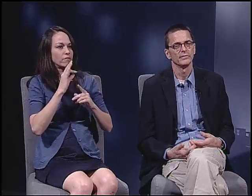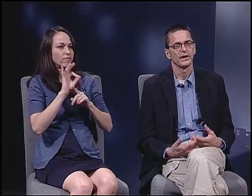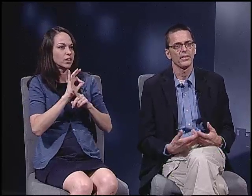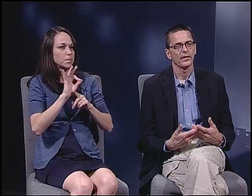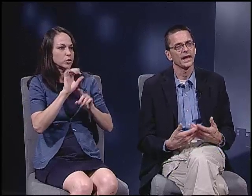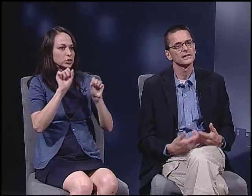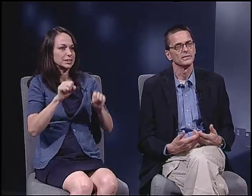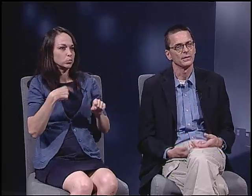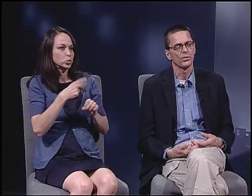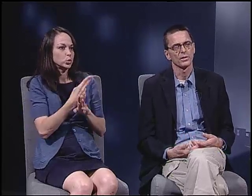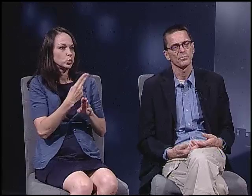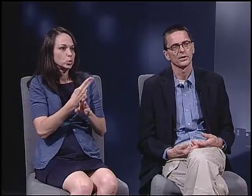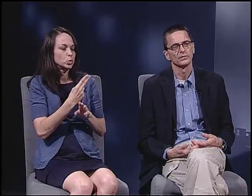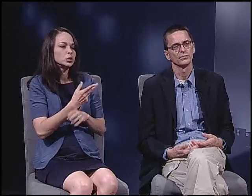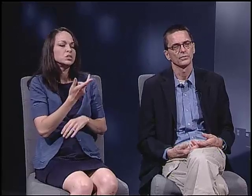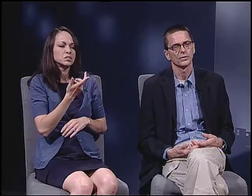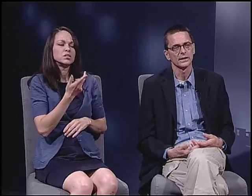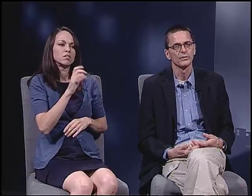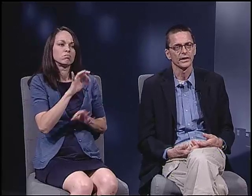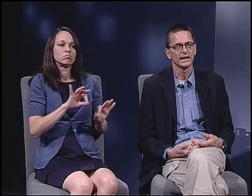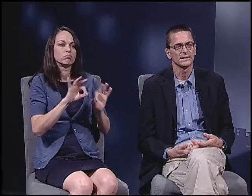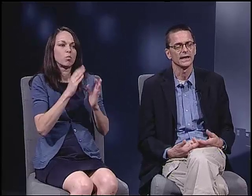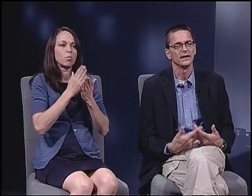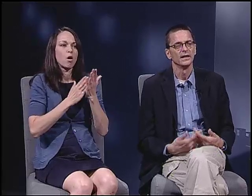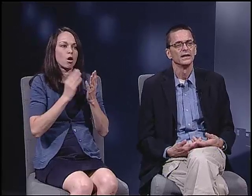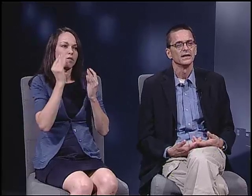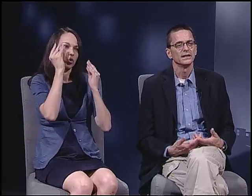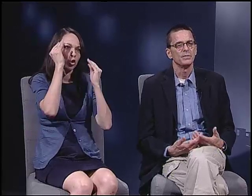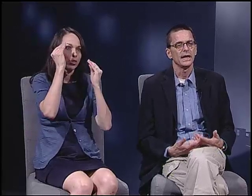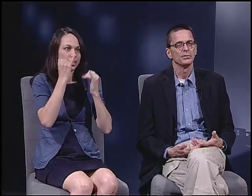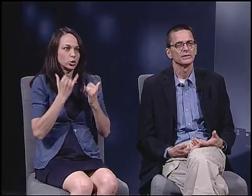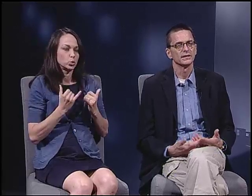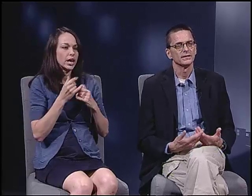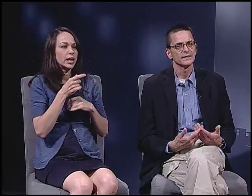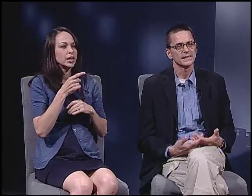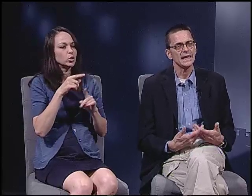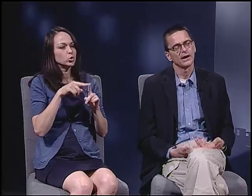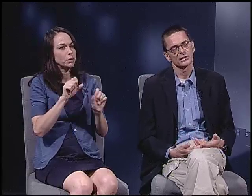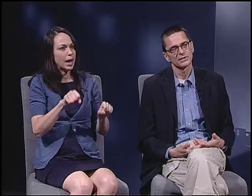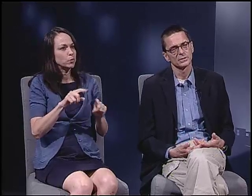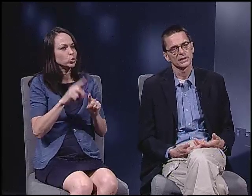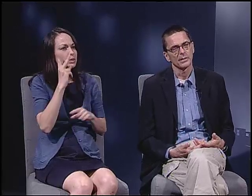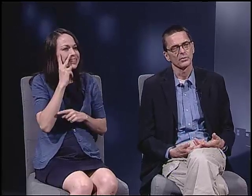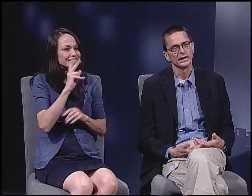And I think that's an important part of critical thinking today, to be able to see how systems operate.